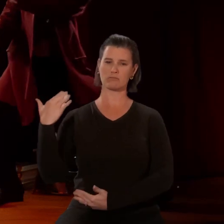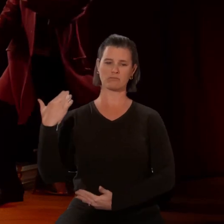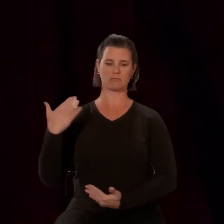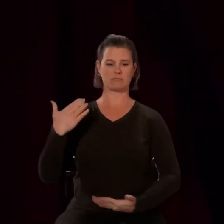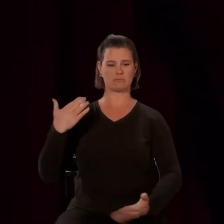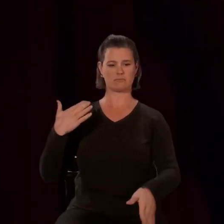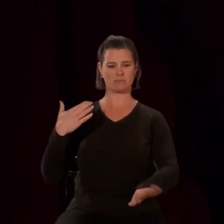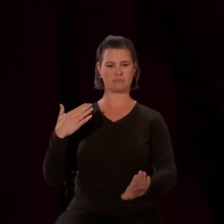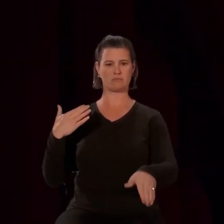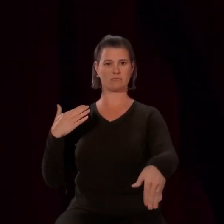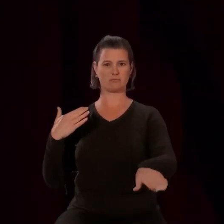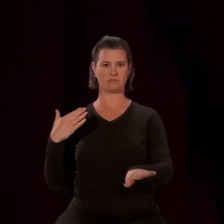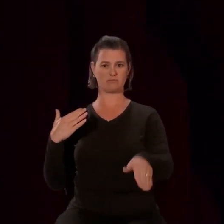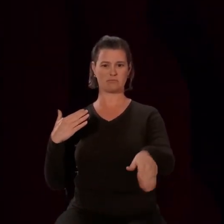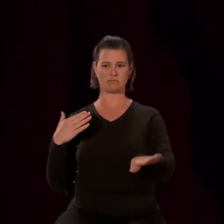(baby crying)